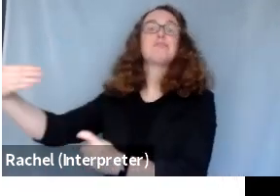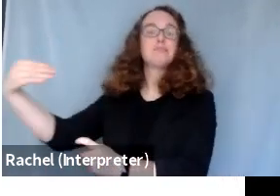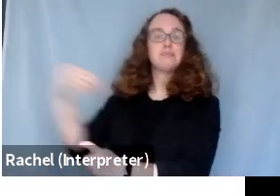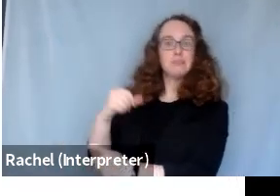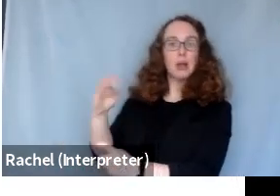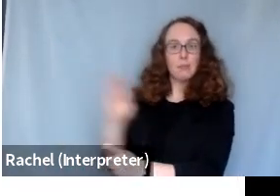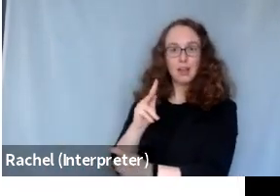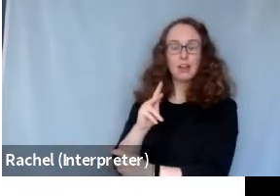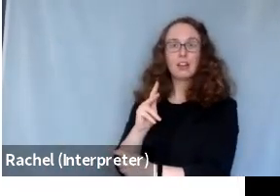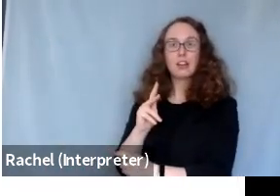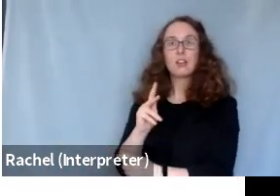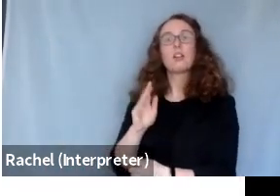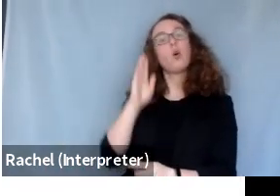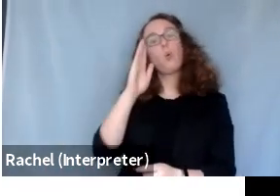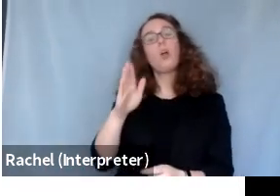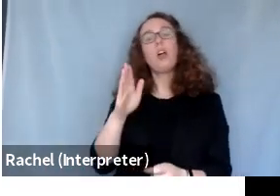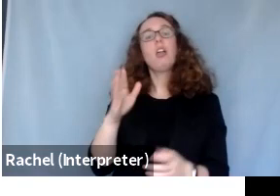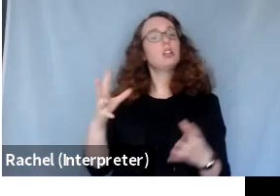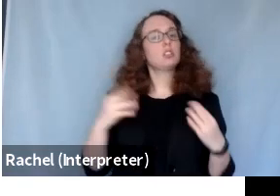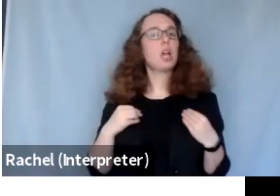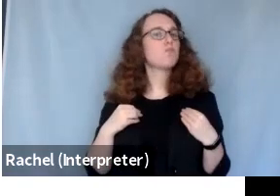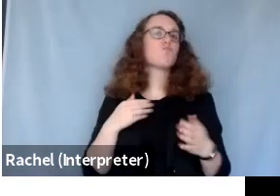year-round. If we're open we'll take a look.